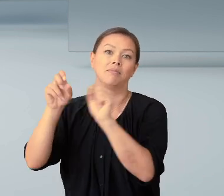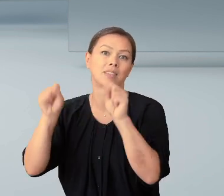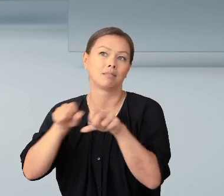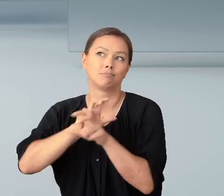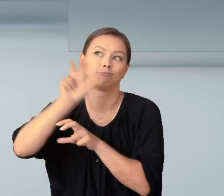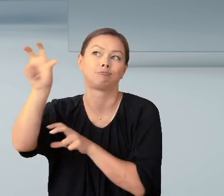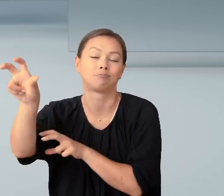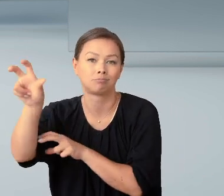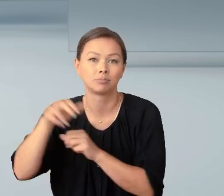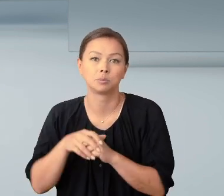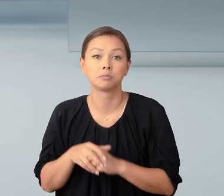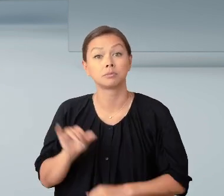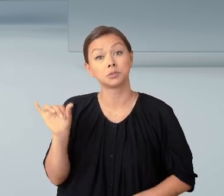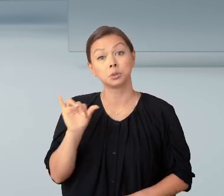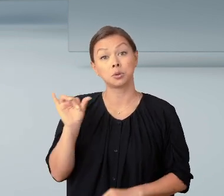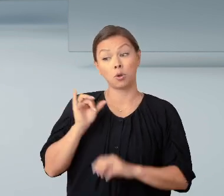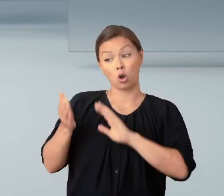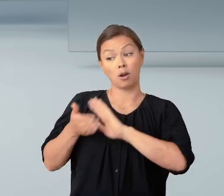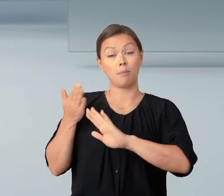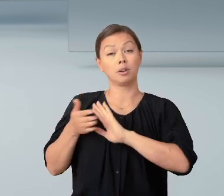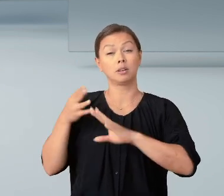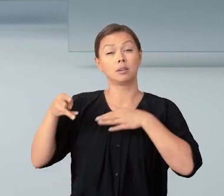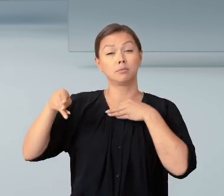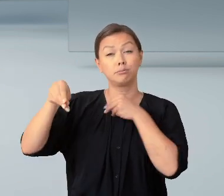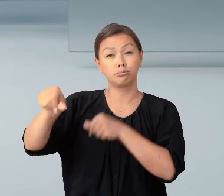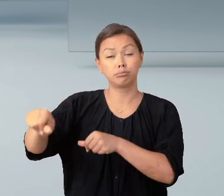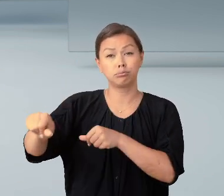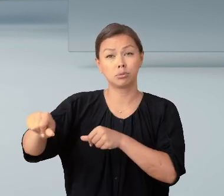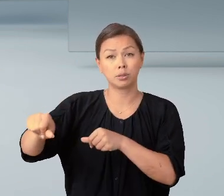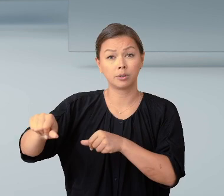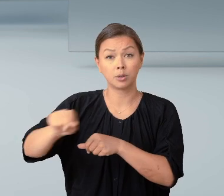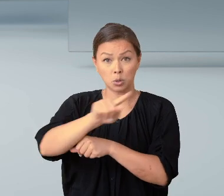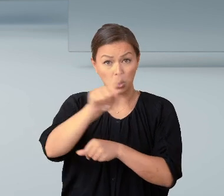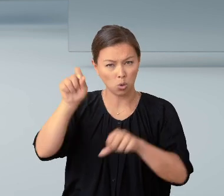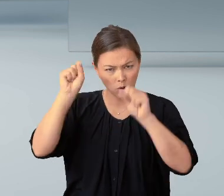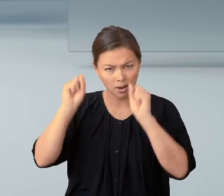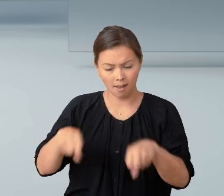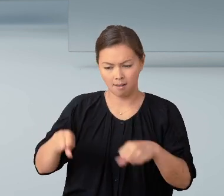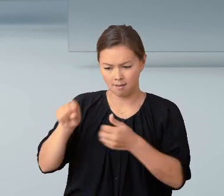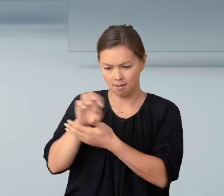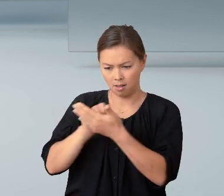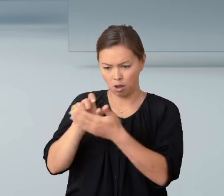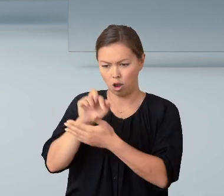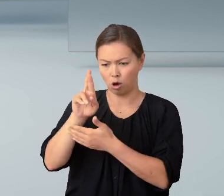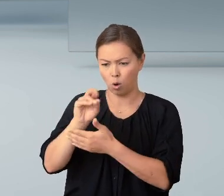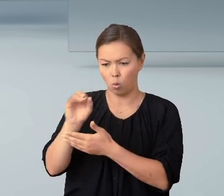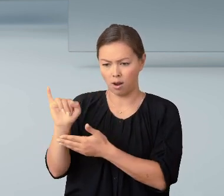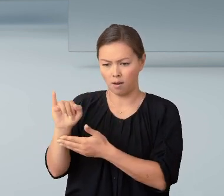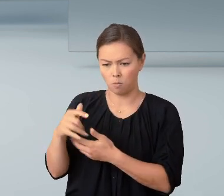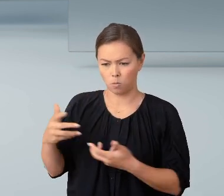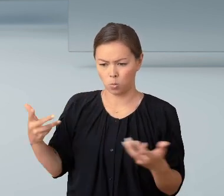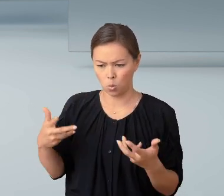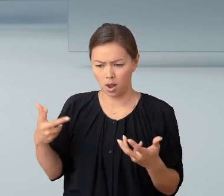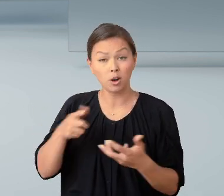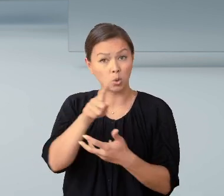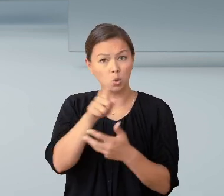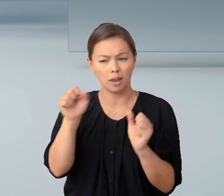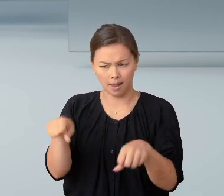efficiencies you're gonna gain? You know, you can calculate what the return on investment of those type of items are. What about